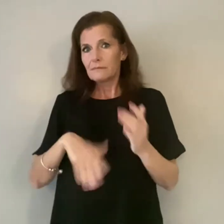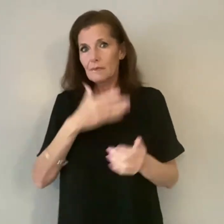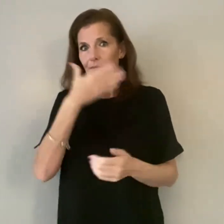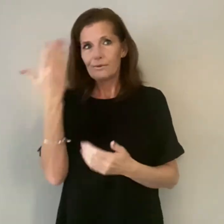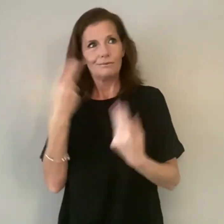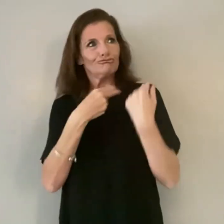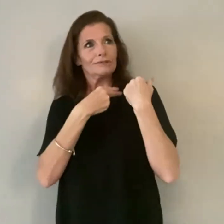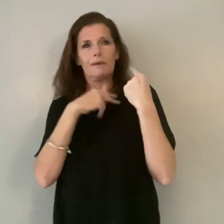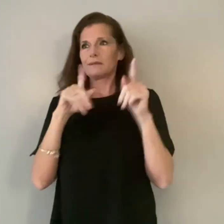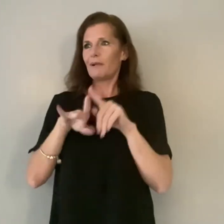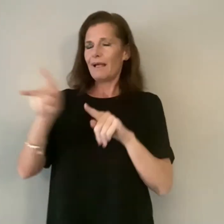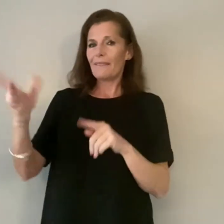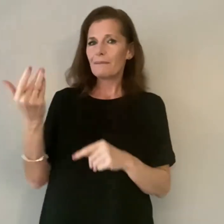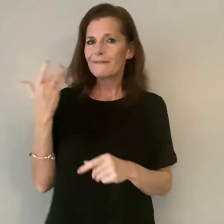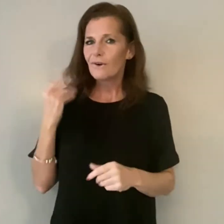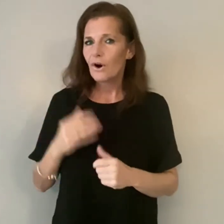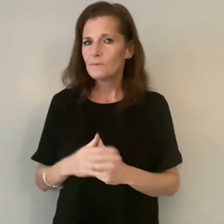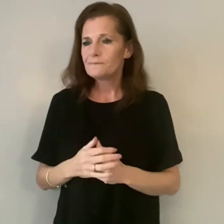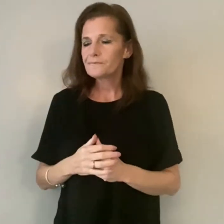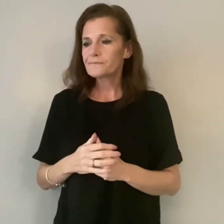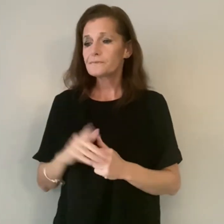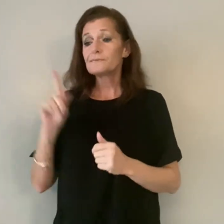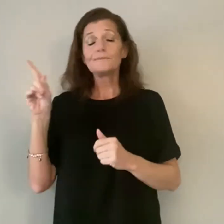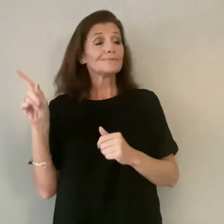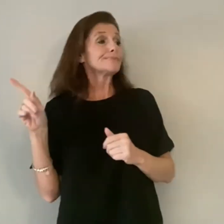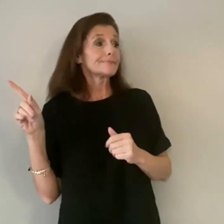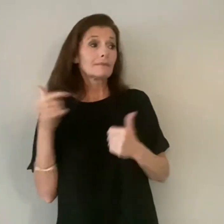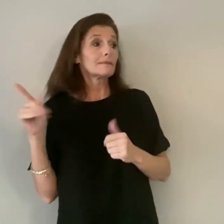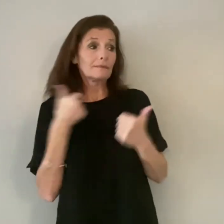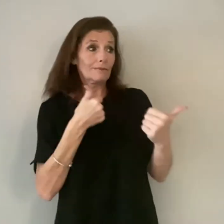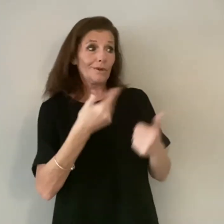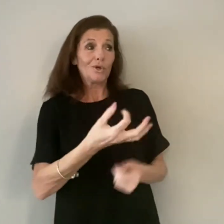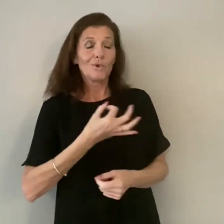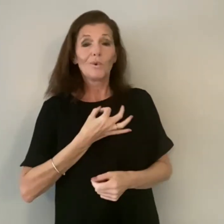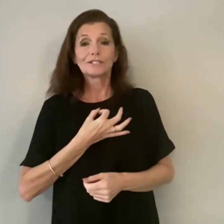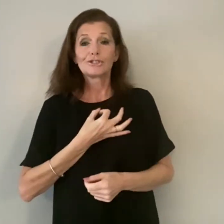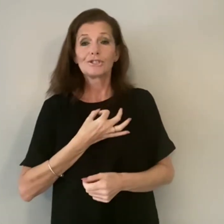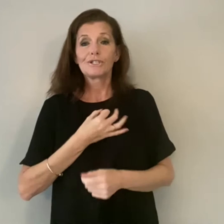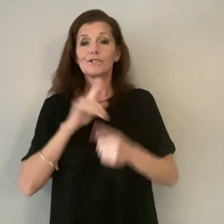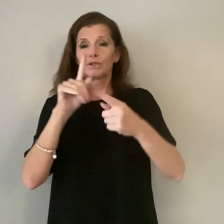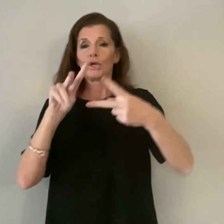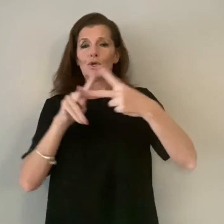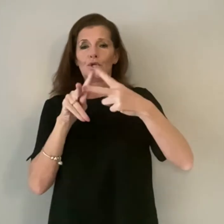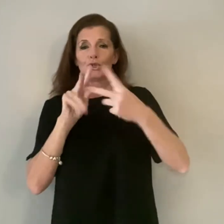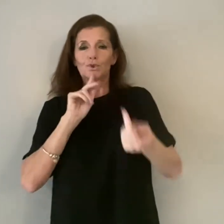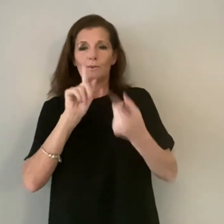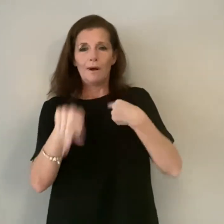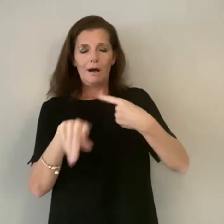of those kinds of responsibilities before. Yeah great question, so I'll answer this in two parts,